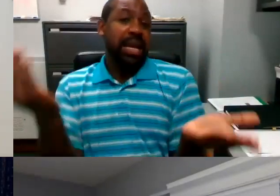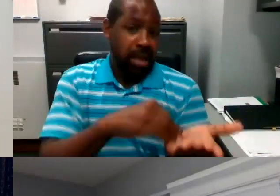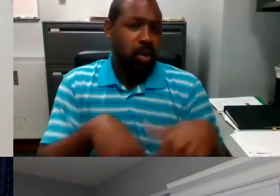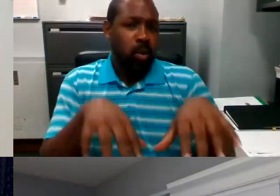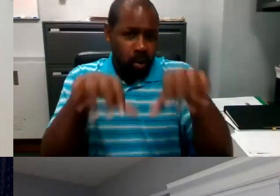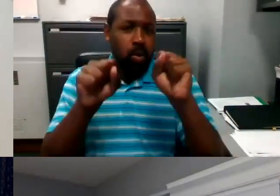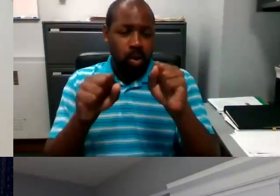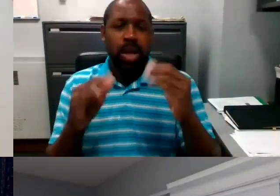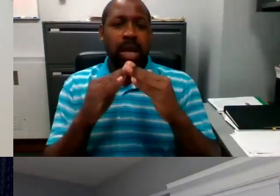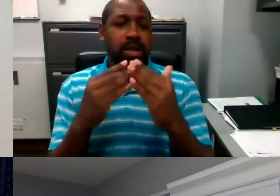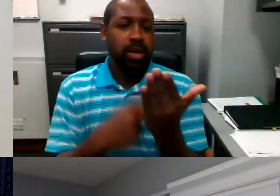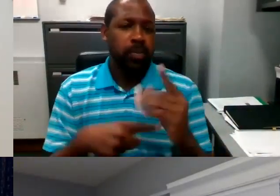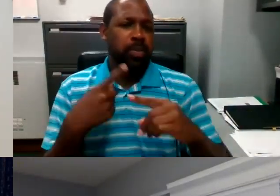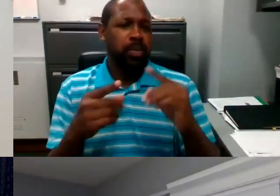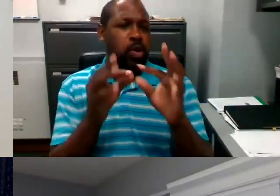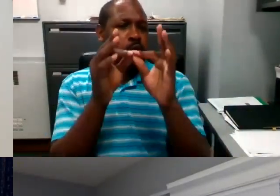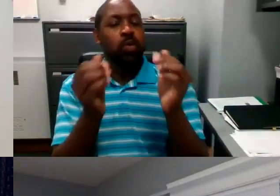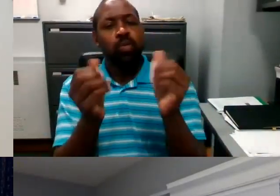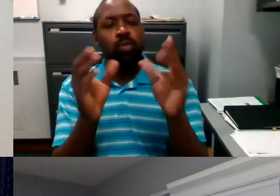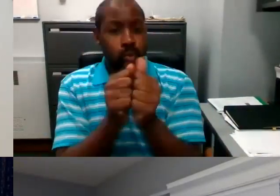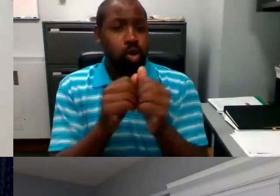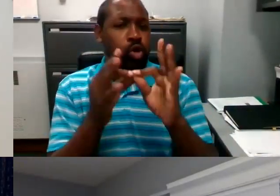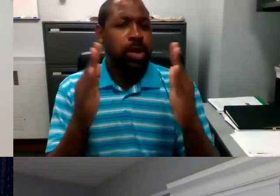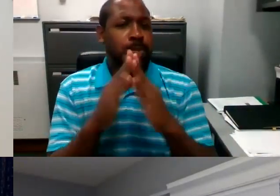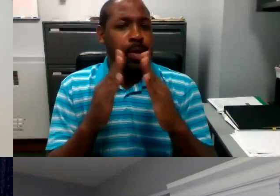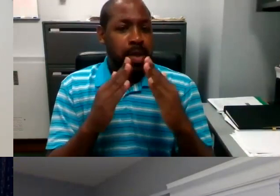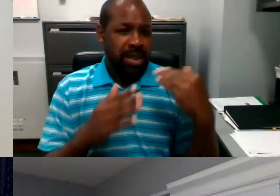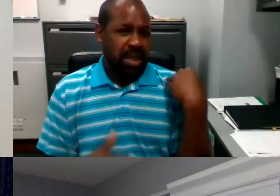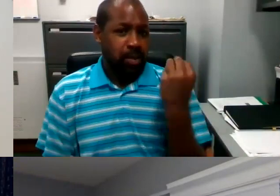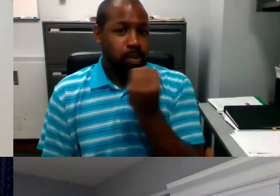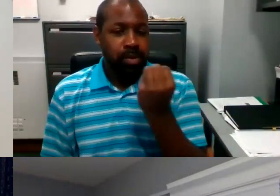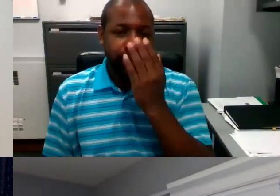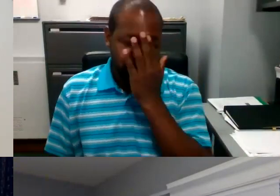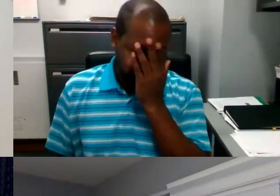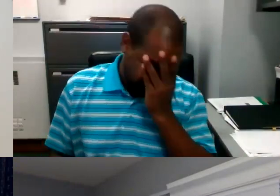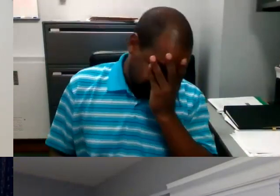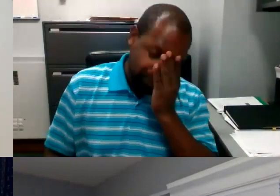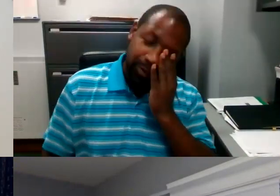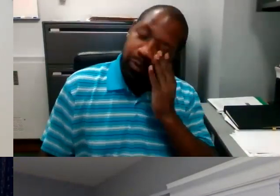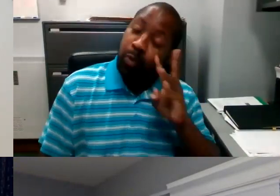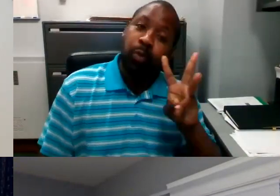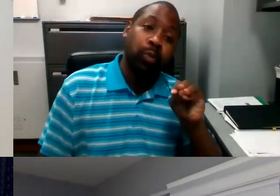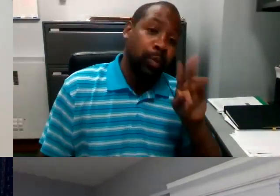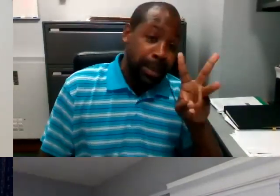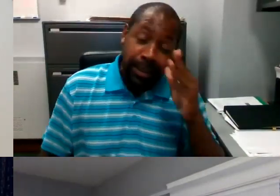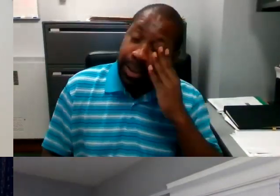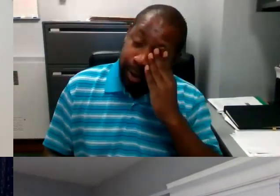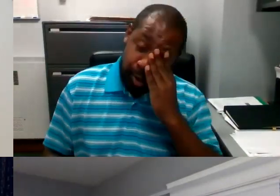WE TALKED ABOUT DIFFERENT ISSUES THAT PEOPLE FACED, EXPERIENCES THEY HAD WITH INTERPRETERS, WITH HOSPITALS. ALL SORTS OF STUFF.